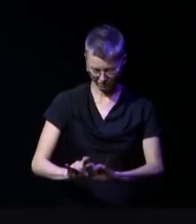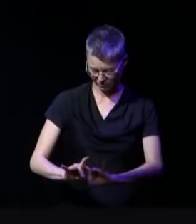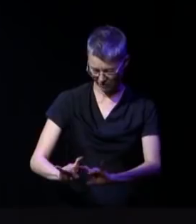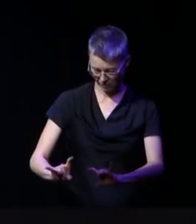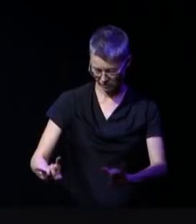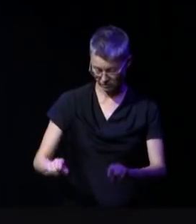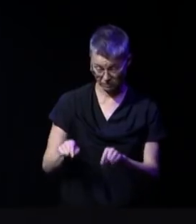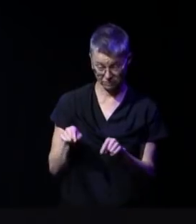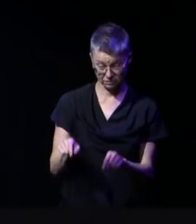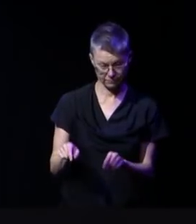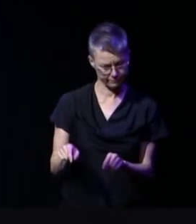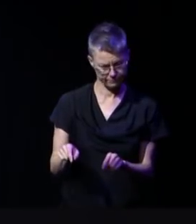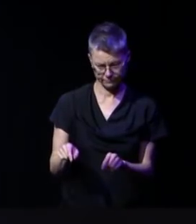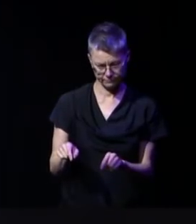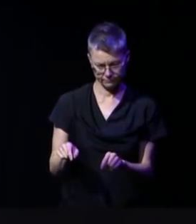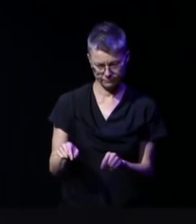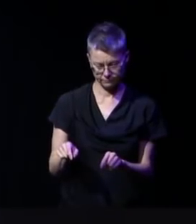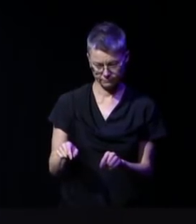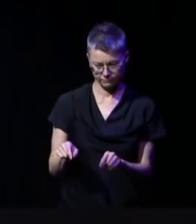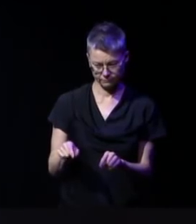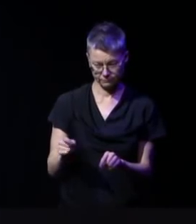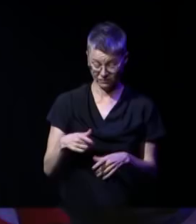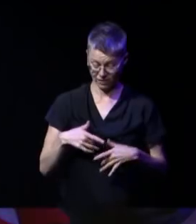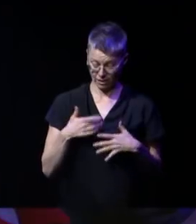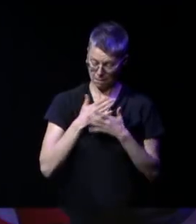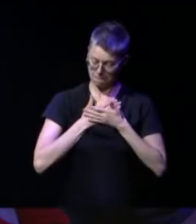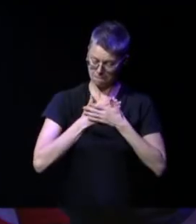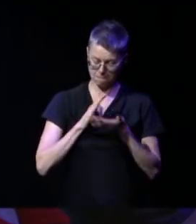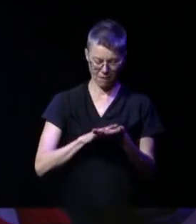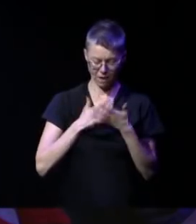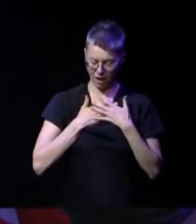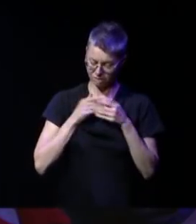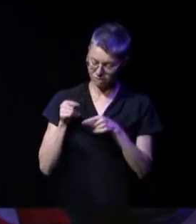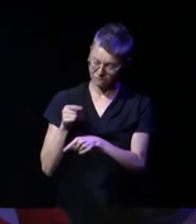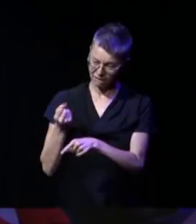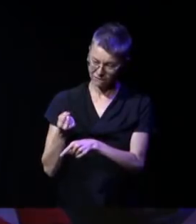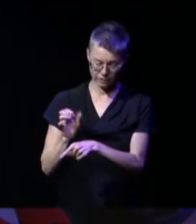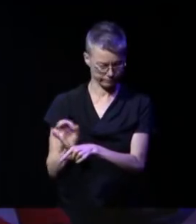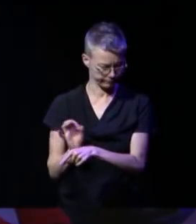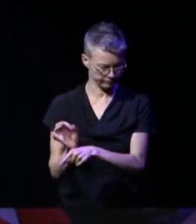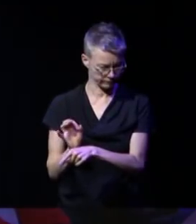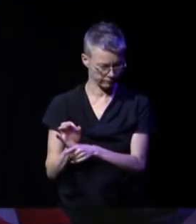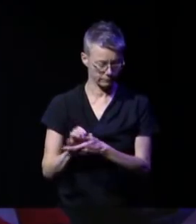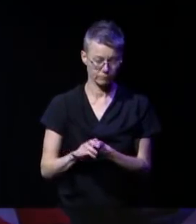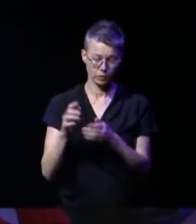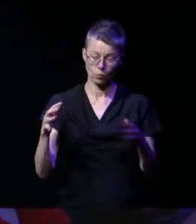there's certainly no presence of a mother's love. This is because the war against women and the war